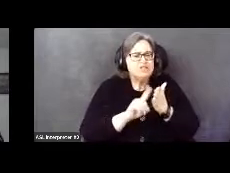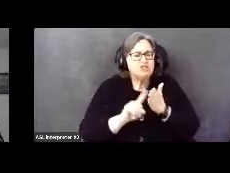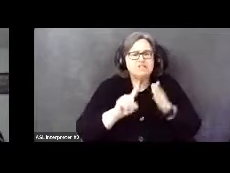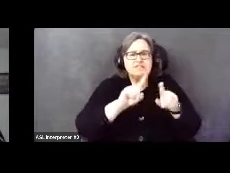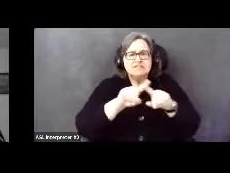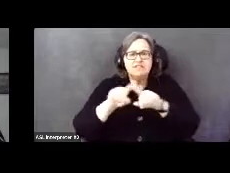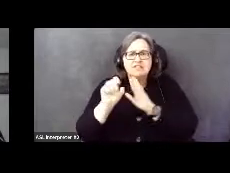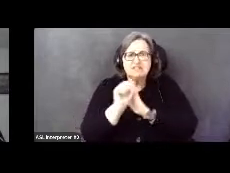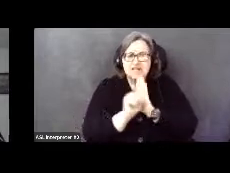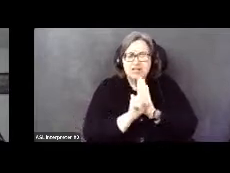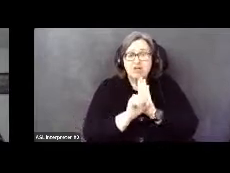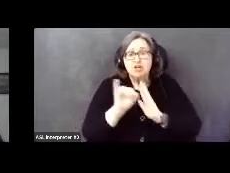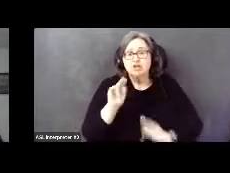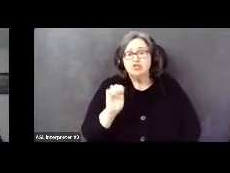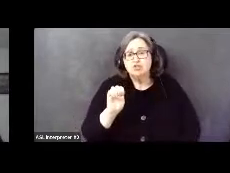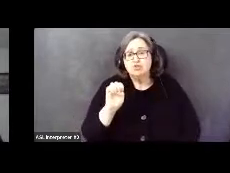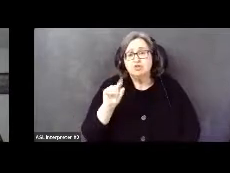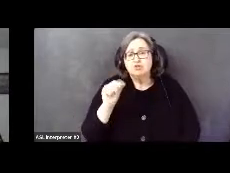In June of 2016 an advocate